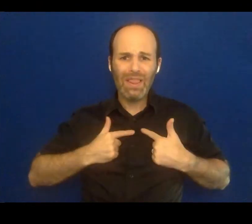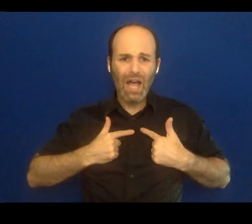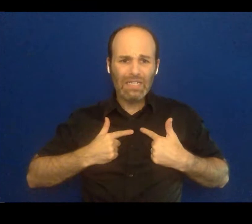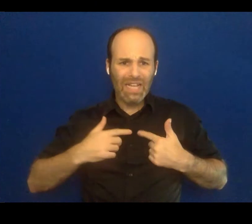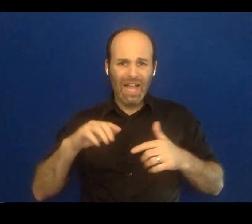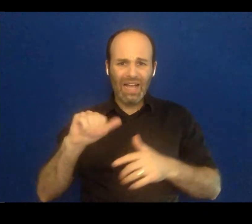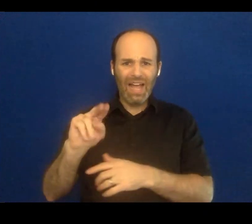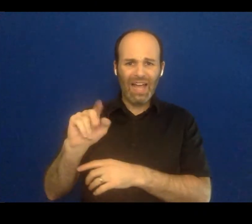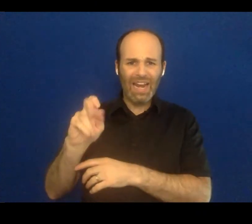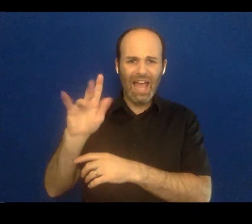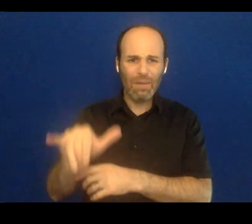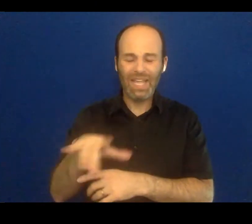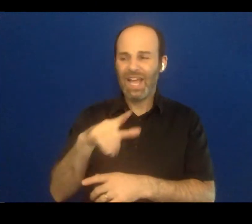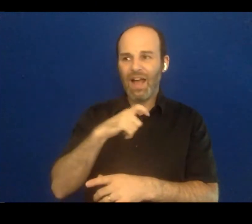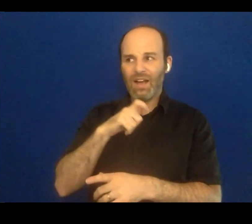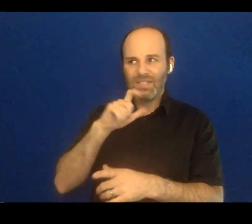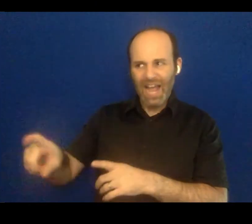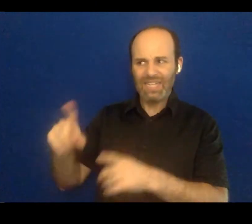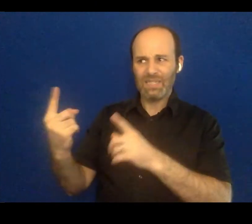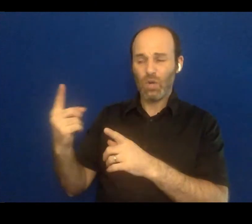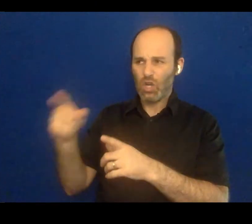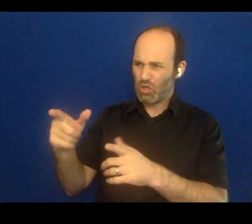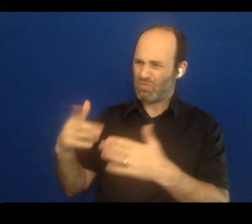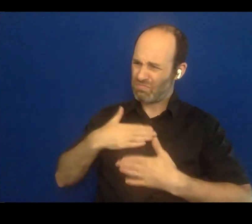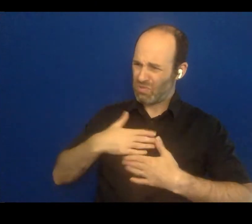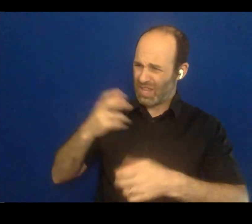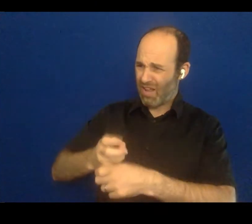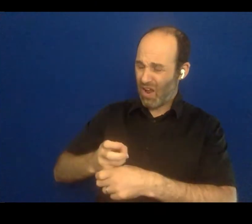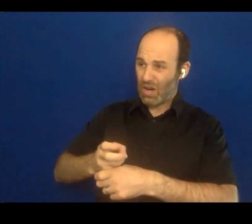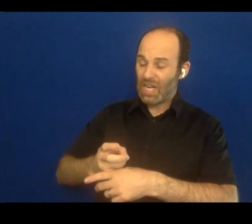ARE YOU SHORT OF BREATH LATER, ARE YOU HAVING TROUBLE GETTING